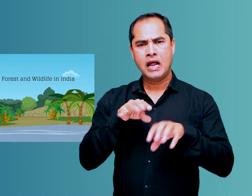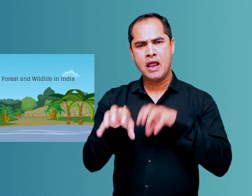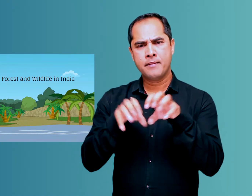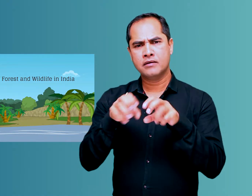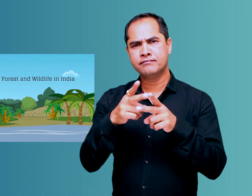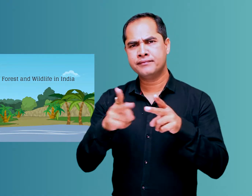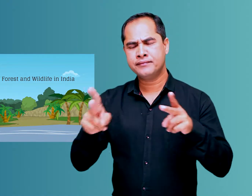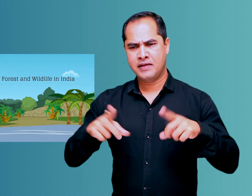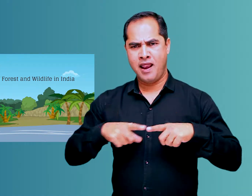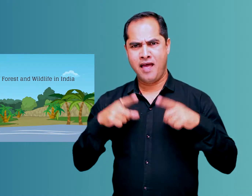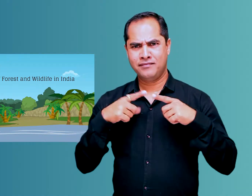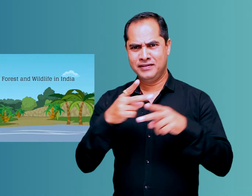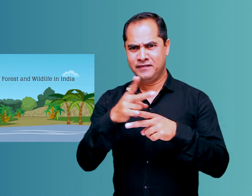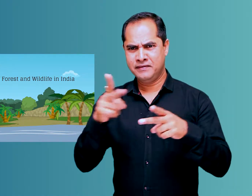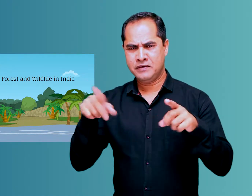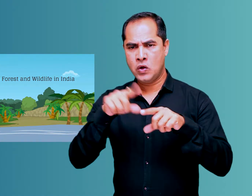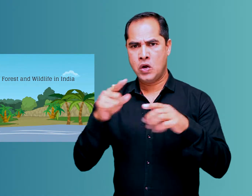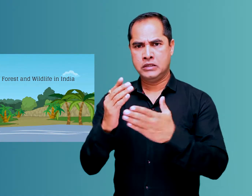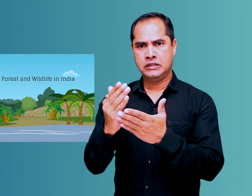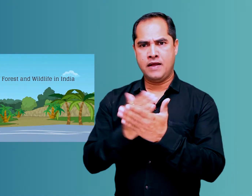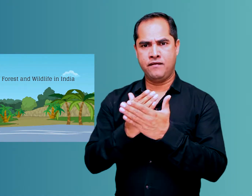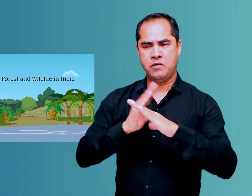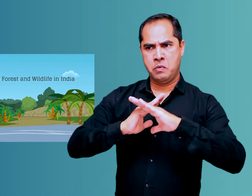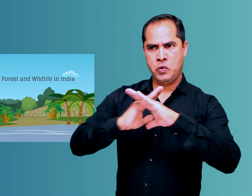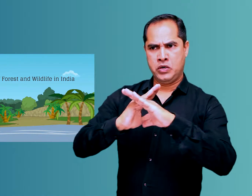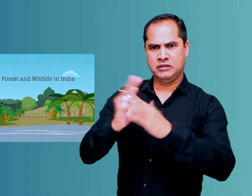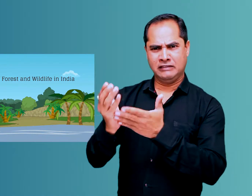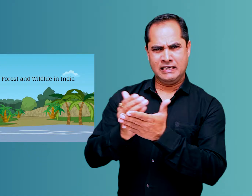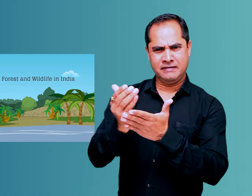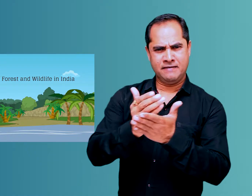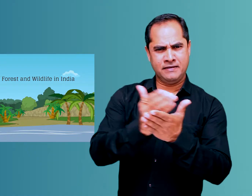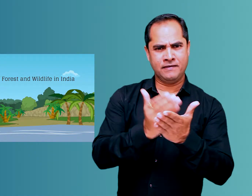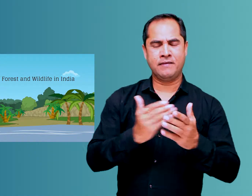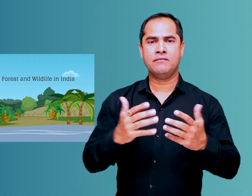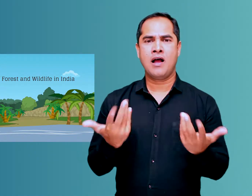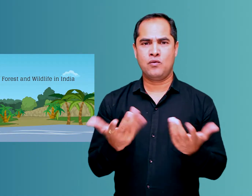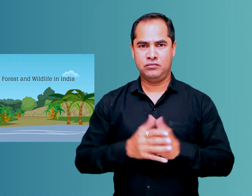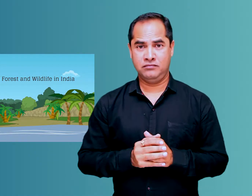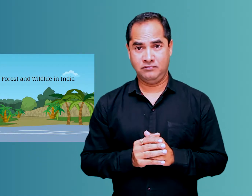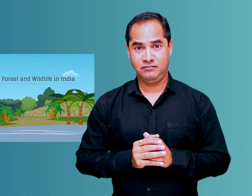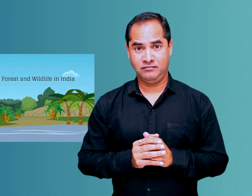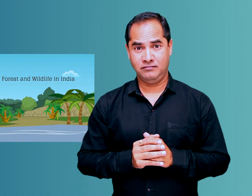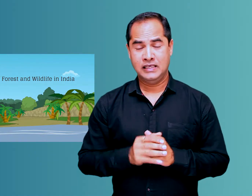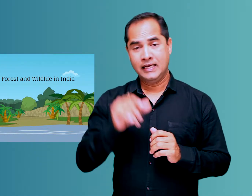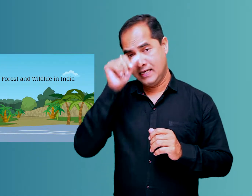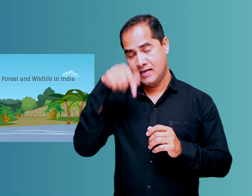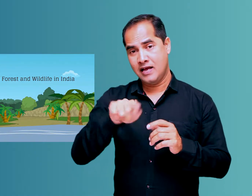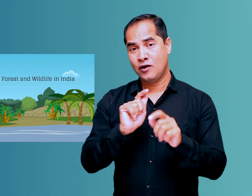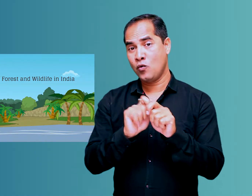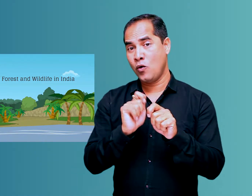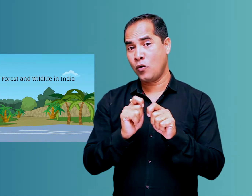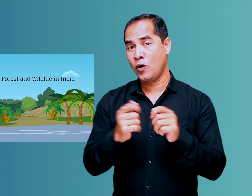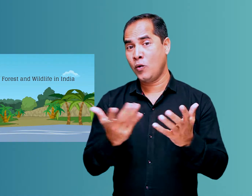our forest resources in India.